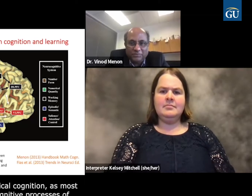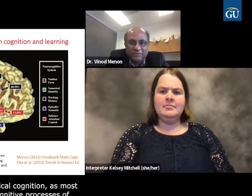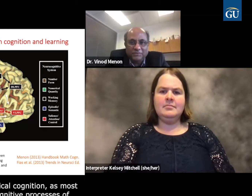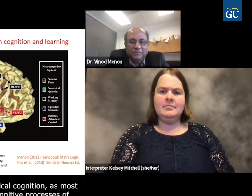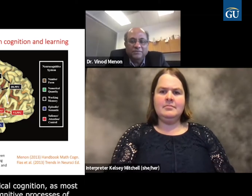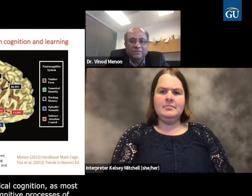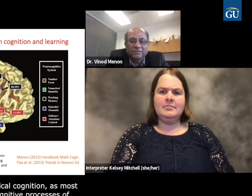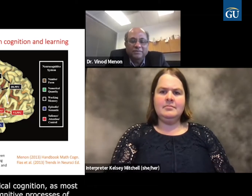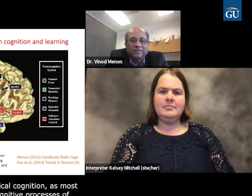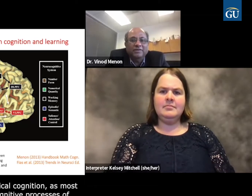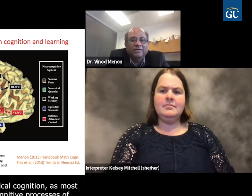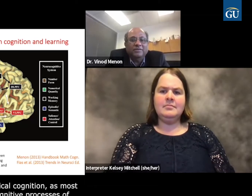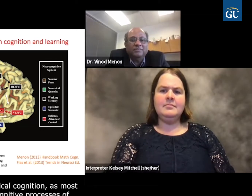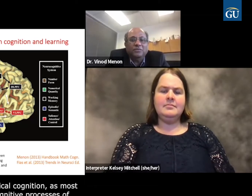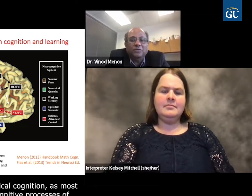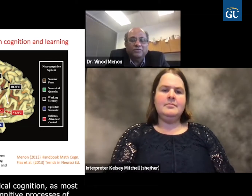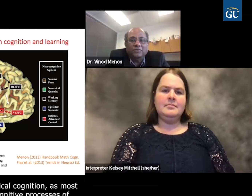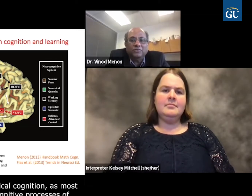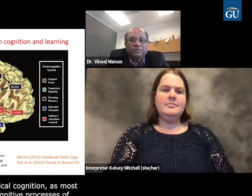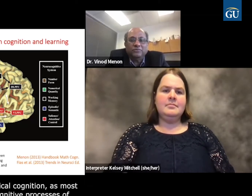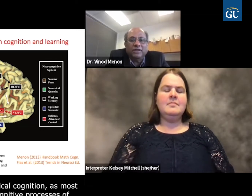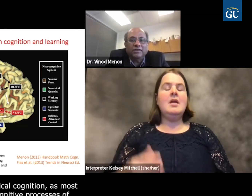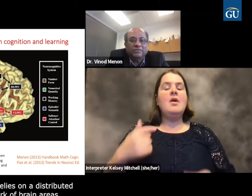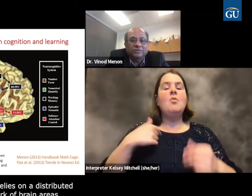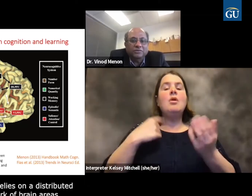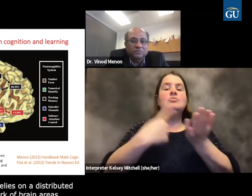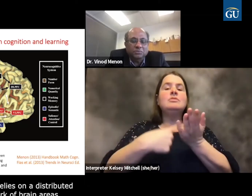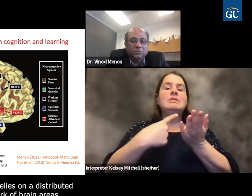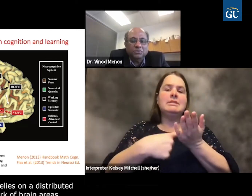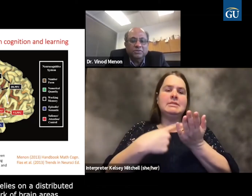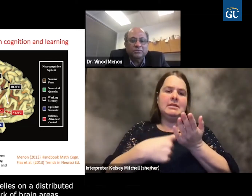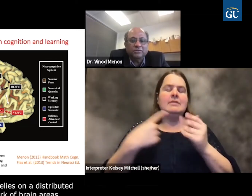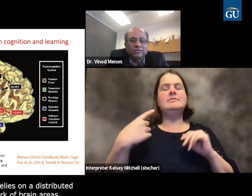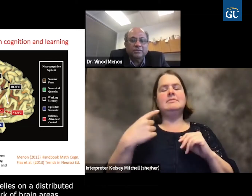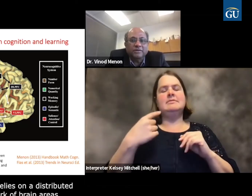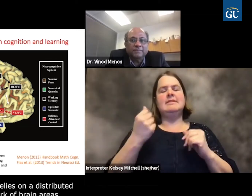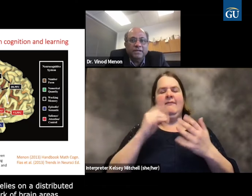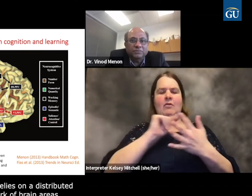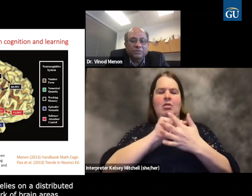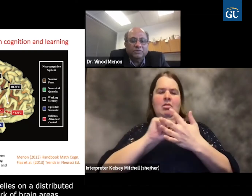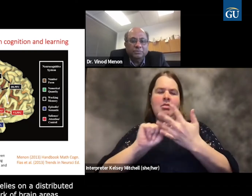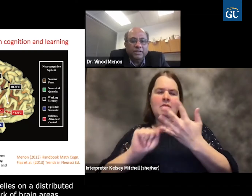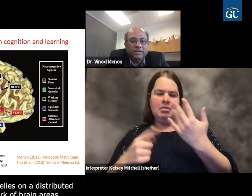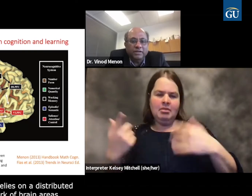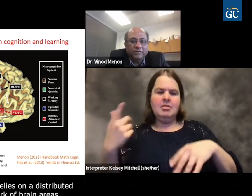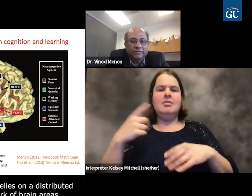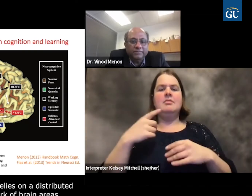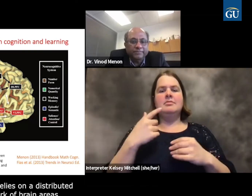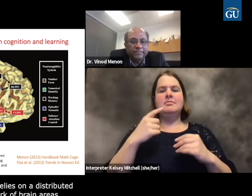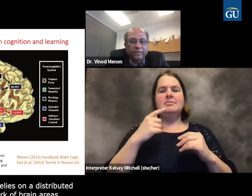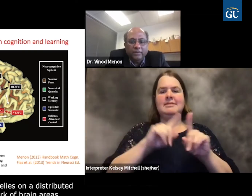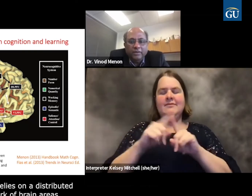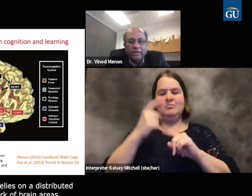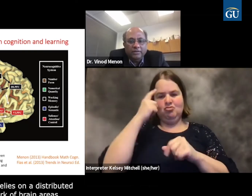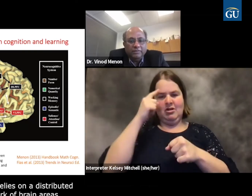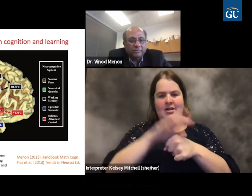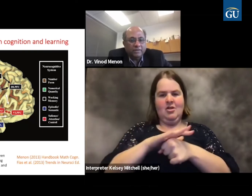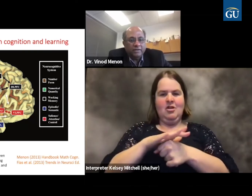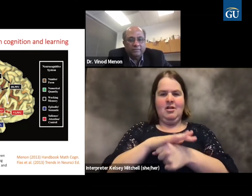other cognitive processes of all sorts relies on a distributed